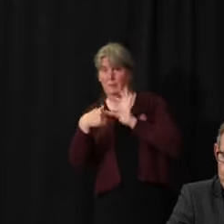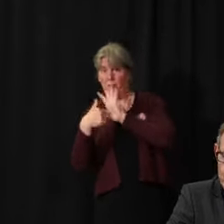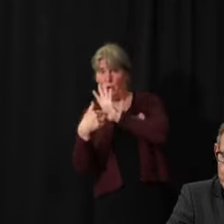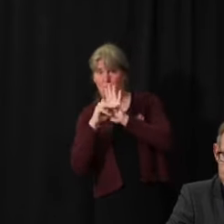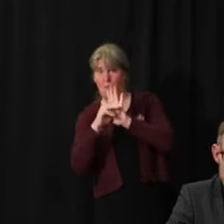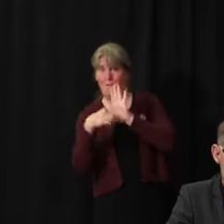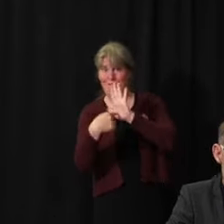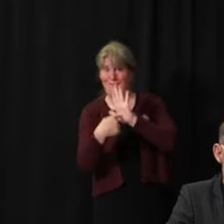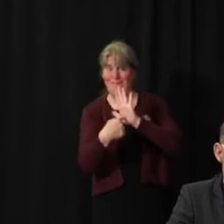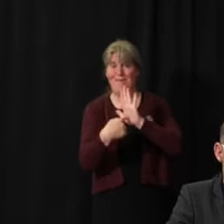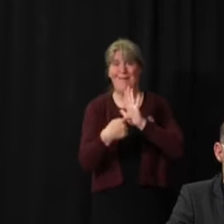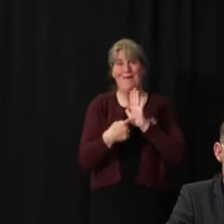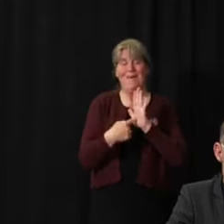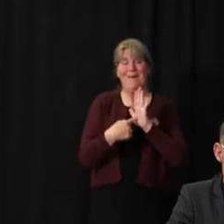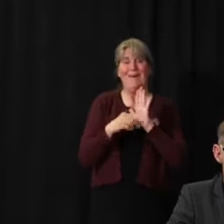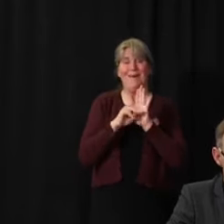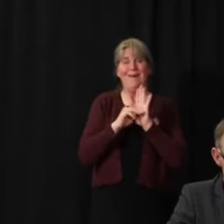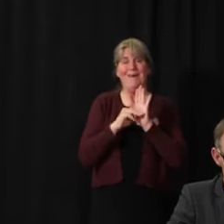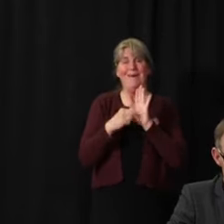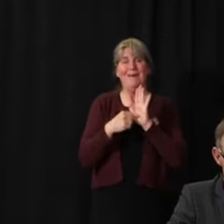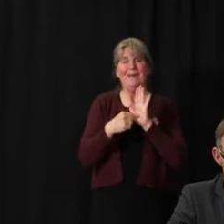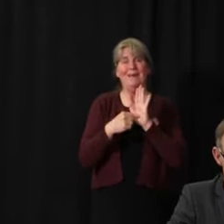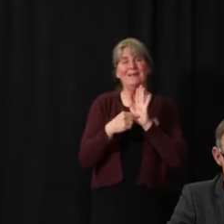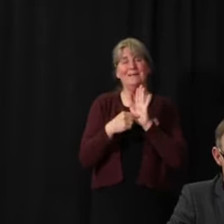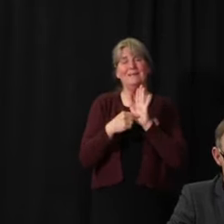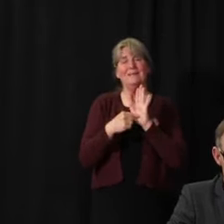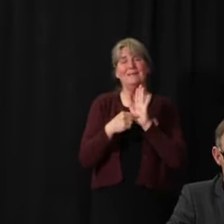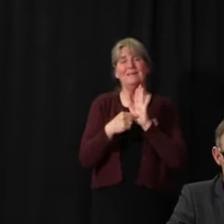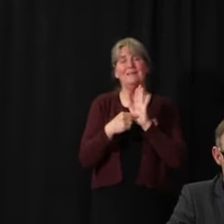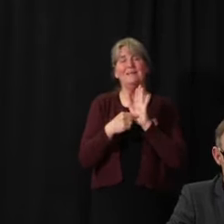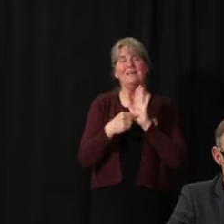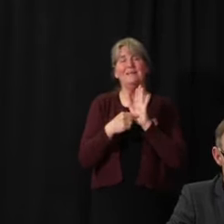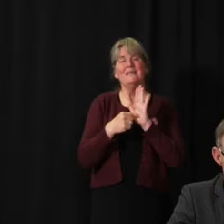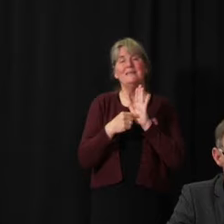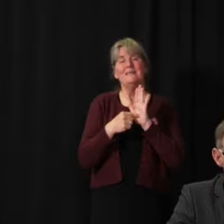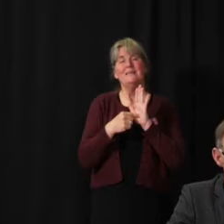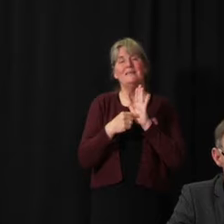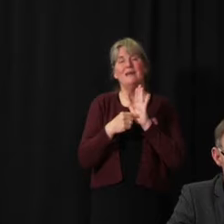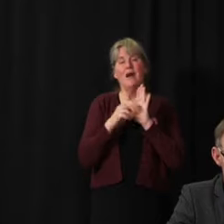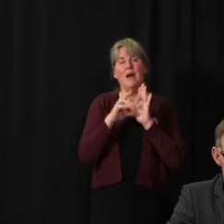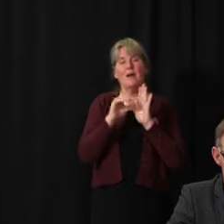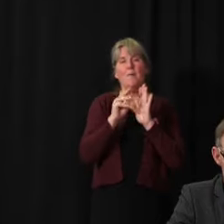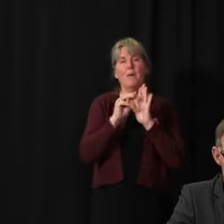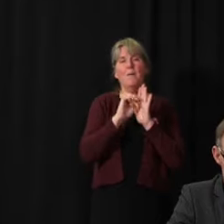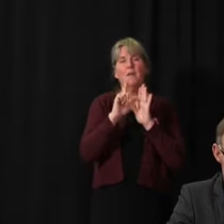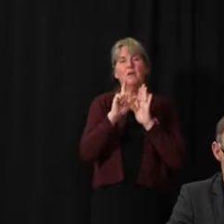The modelling-- although at the moment the models that I have